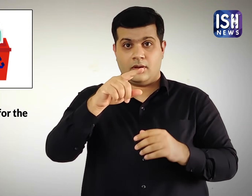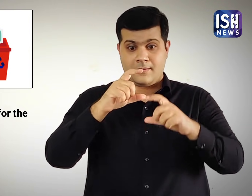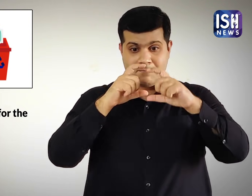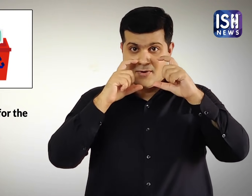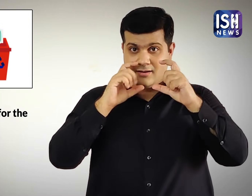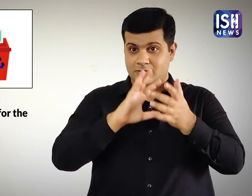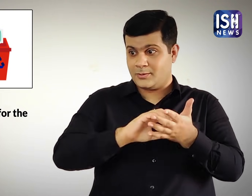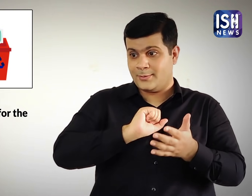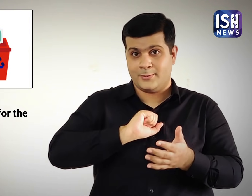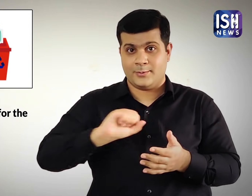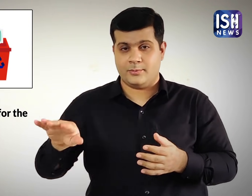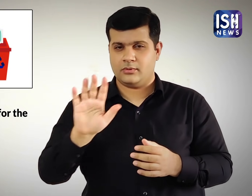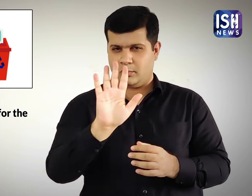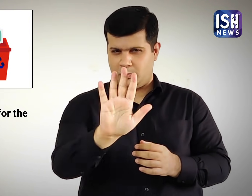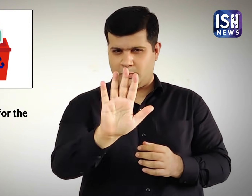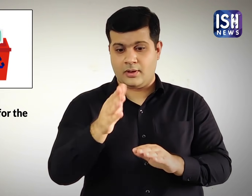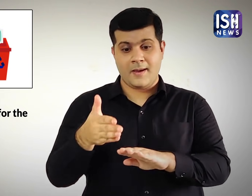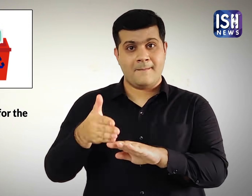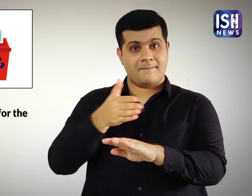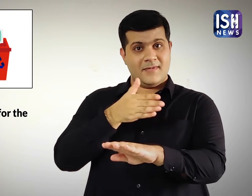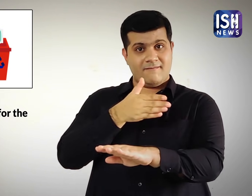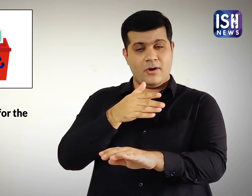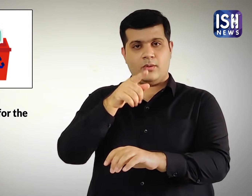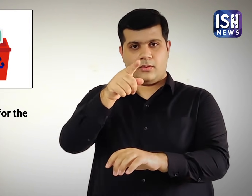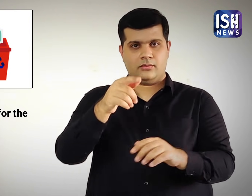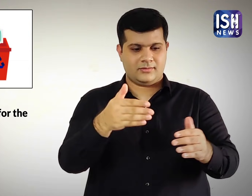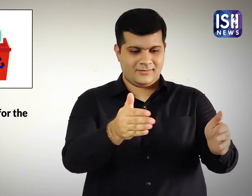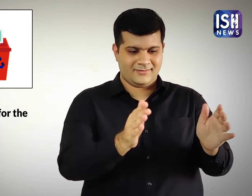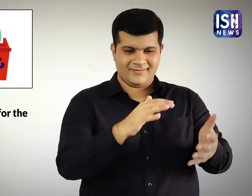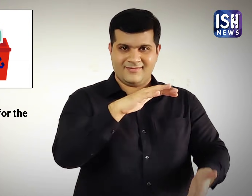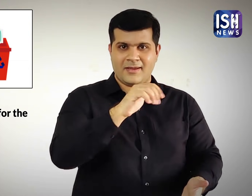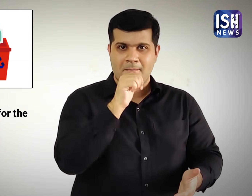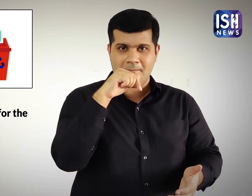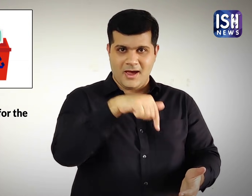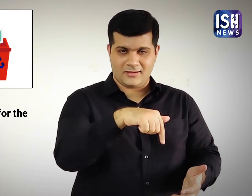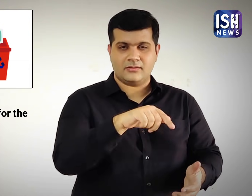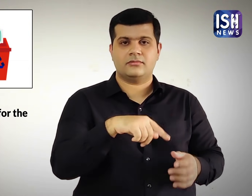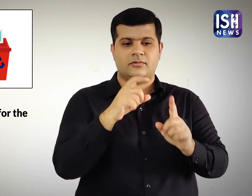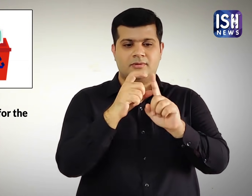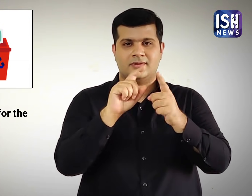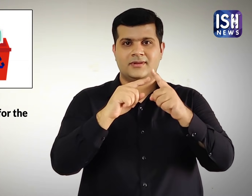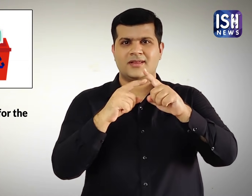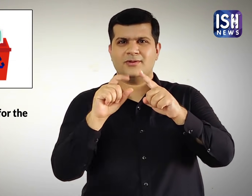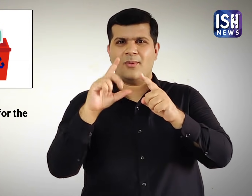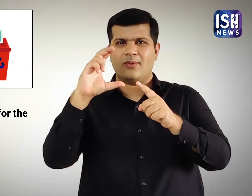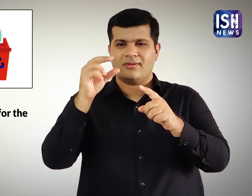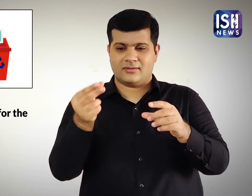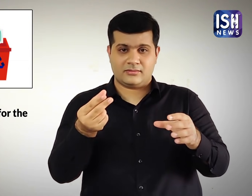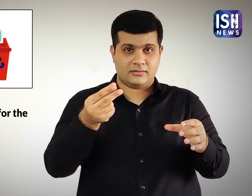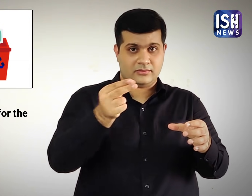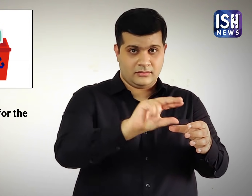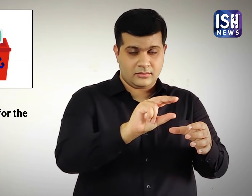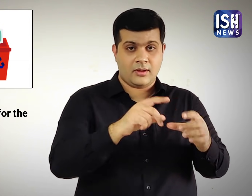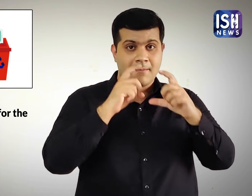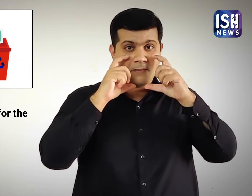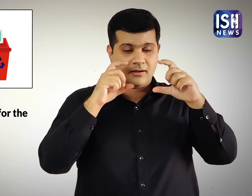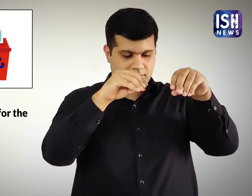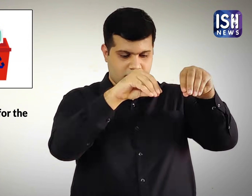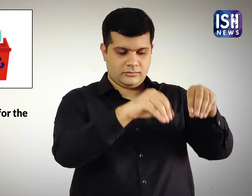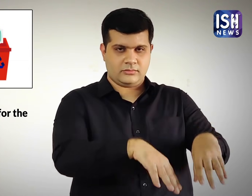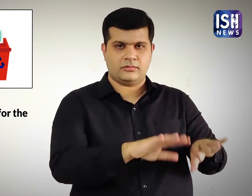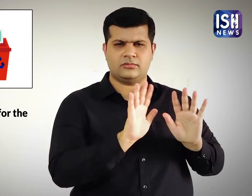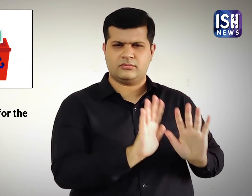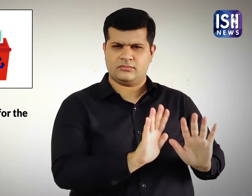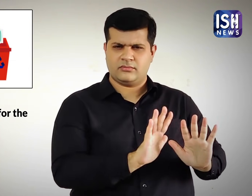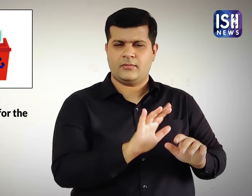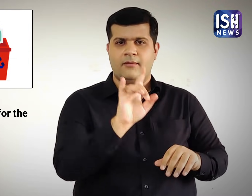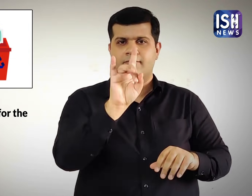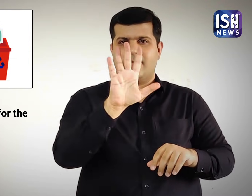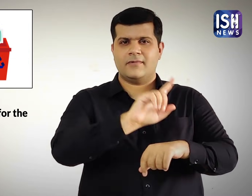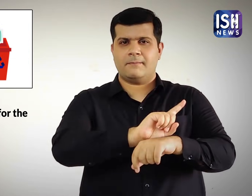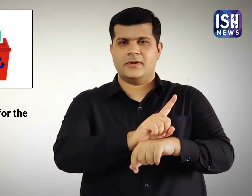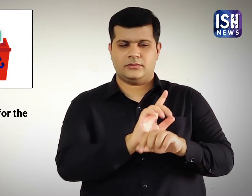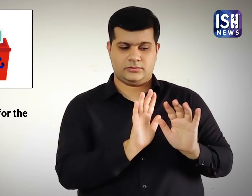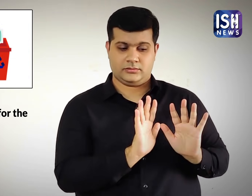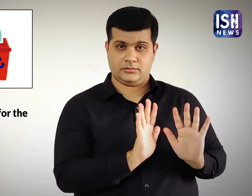Before discarding mask, soak it in antiseptic liquid for 15 minutes.